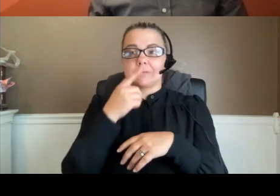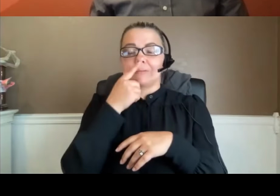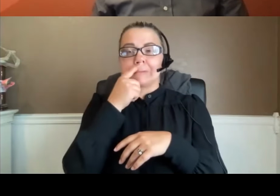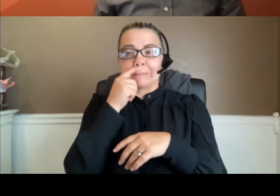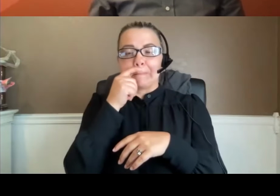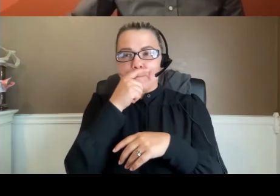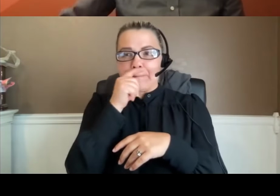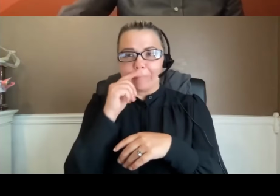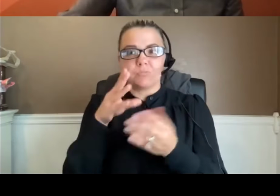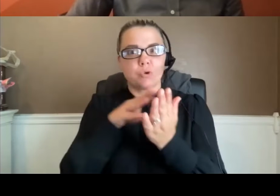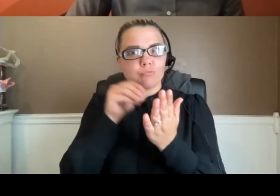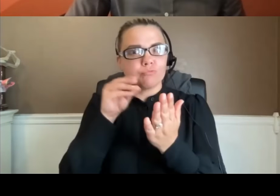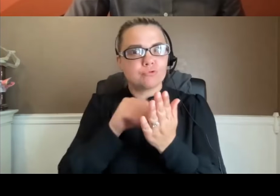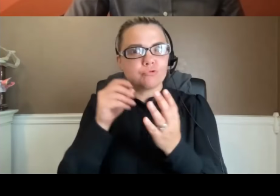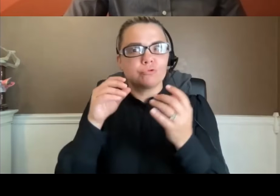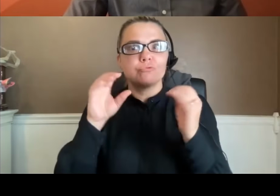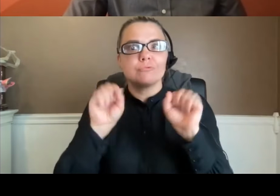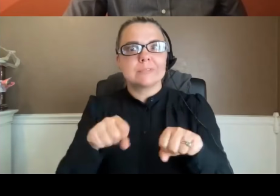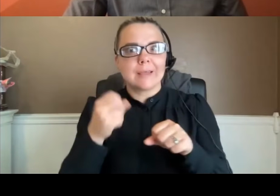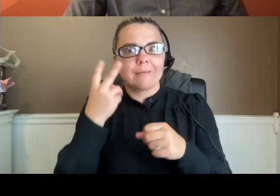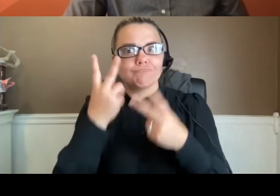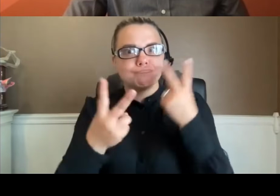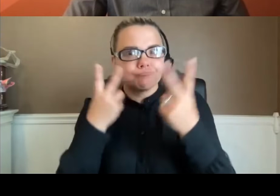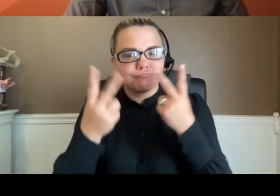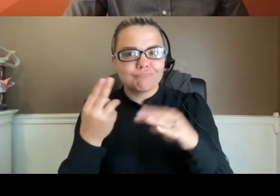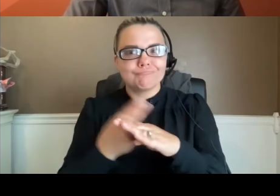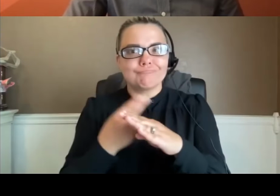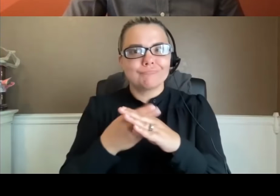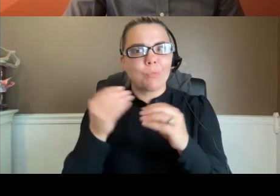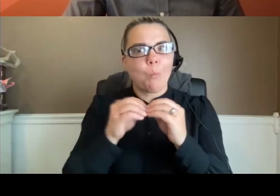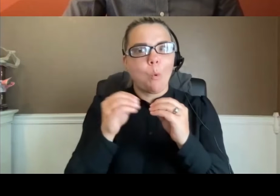I wanted to start off with this story, because I thought it was an important illustration